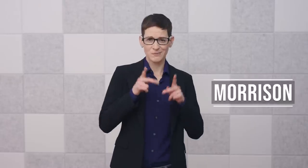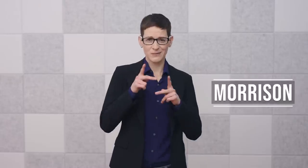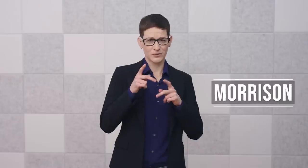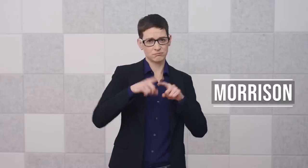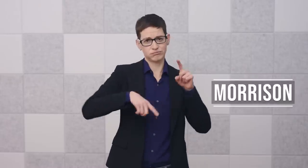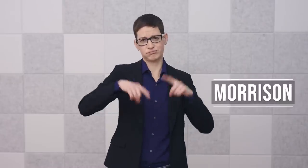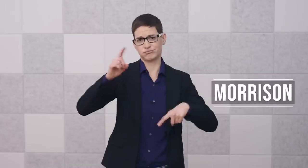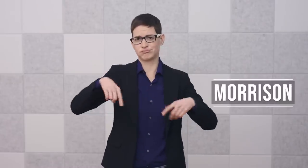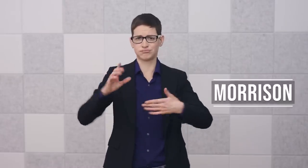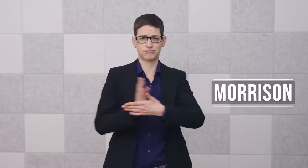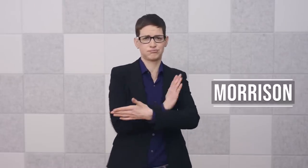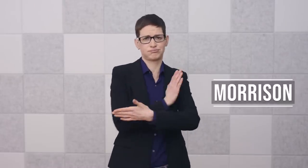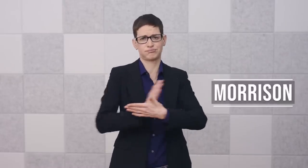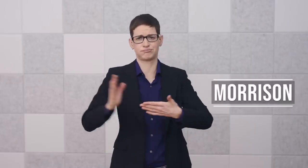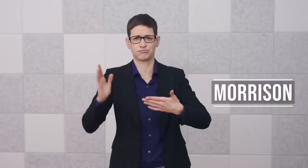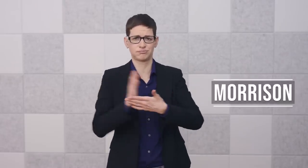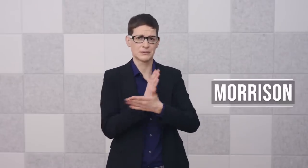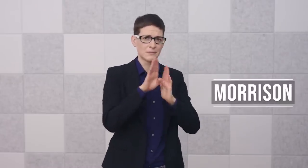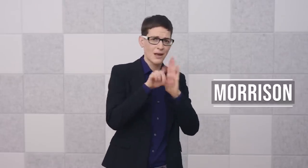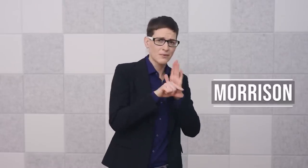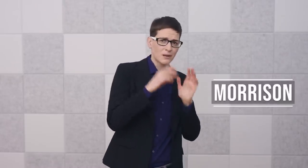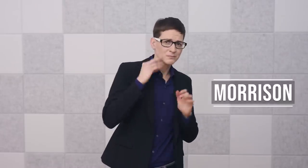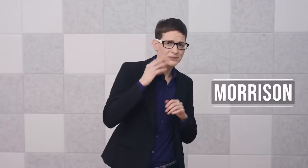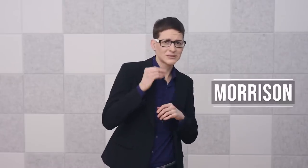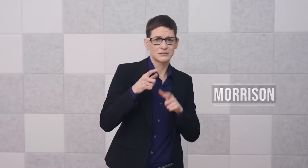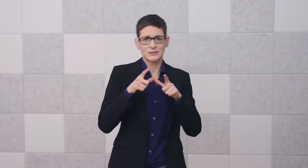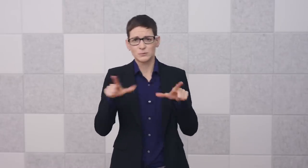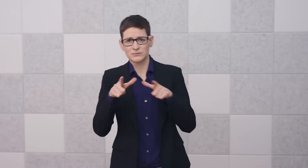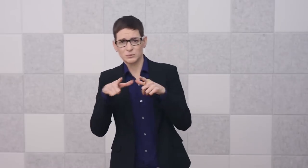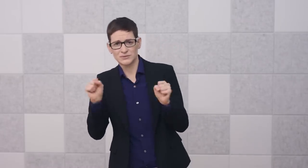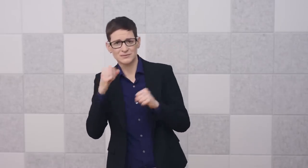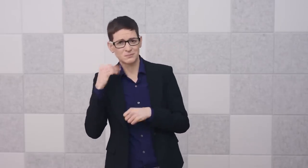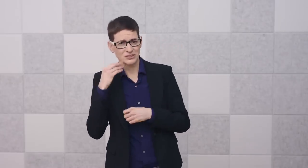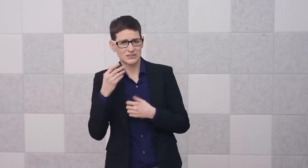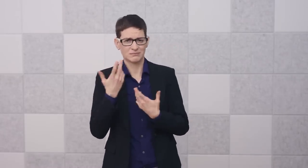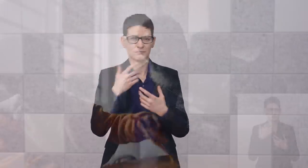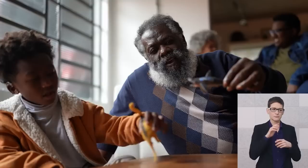Deaf people are born into a wide range of backgrounds and linguistic experiences.